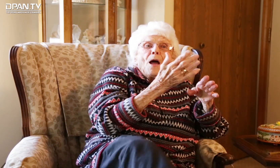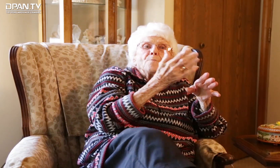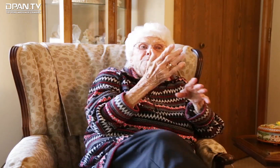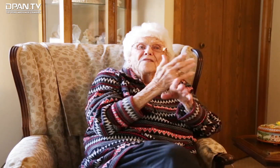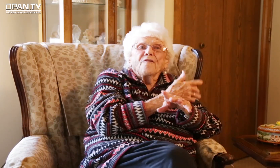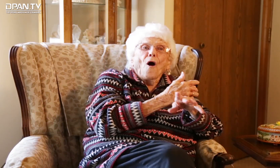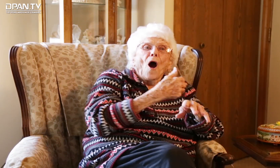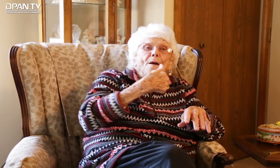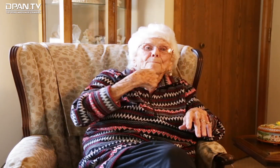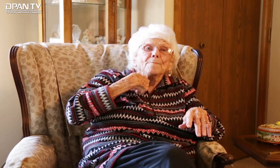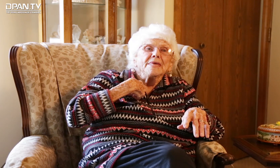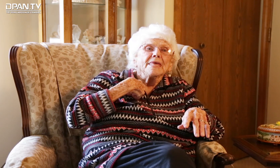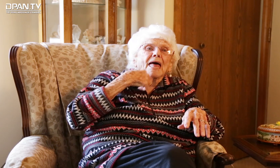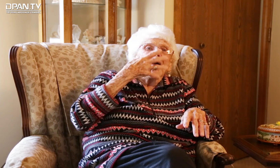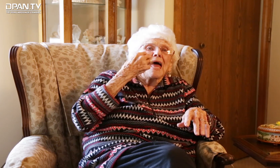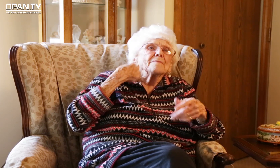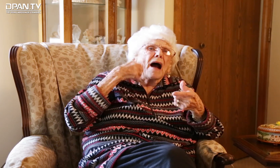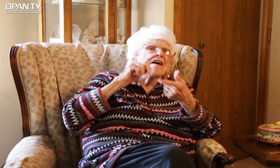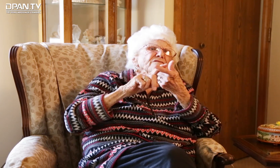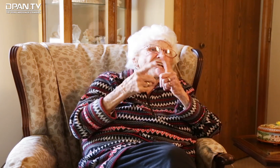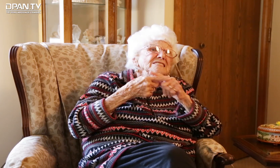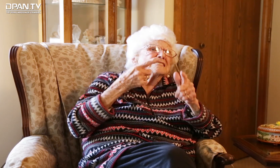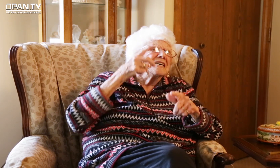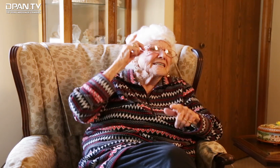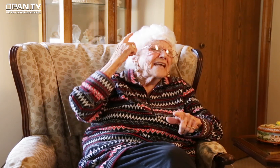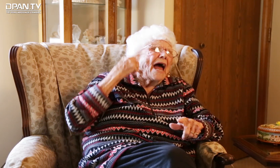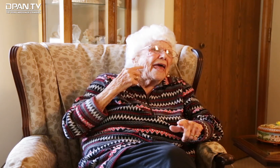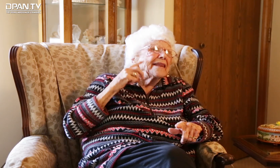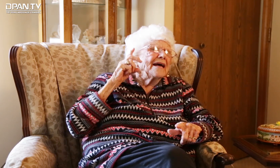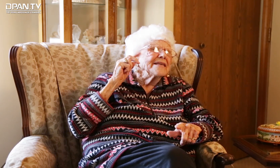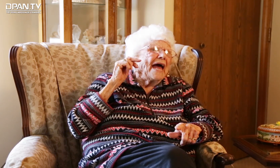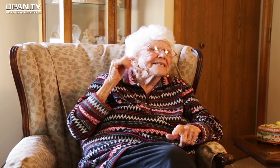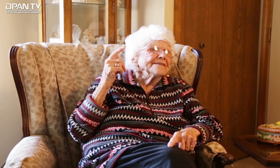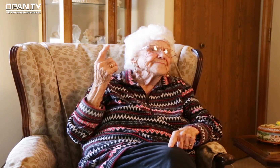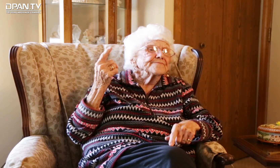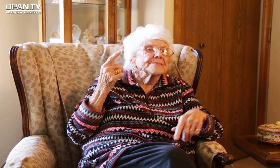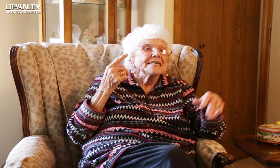AND...before... me and my friend Diane